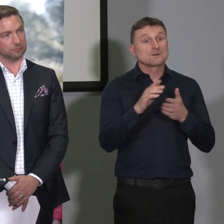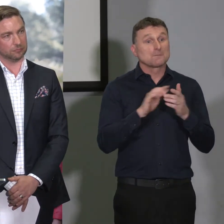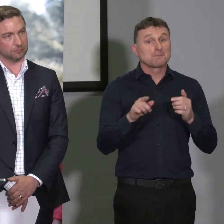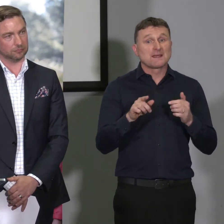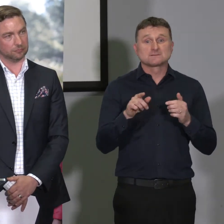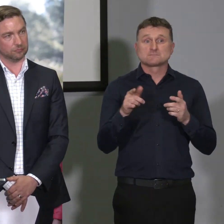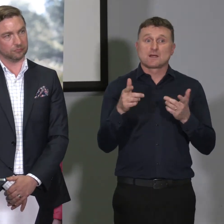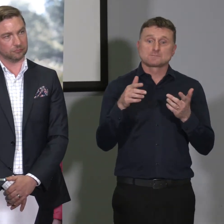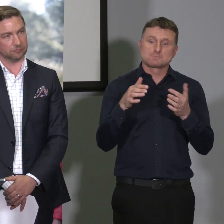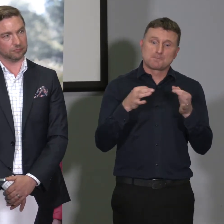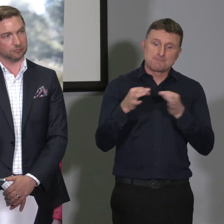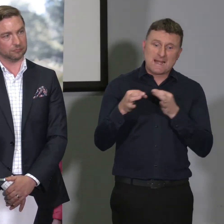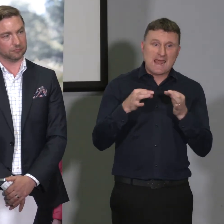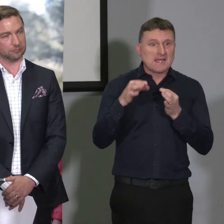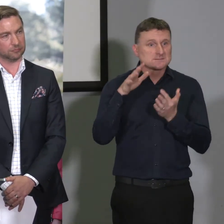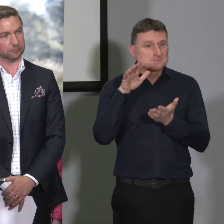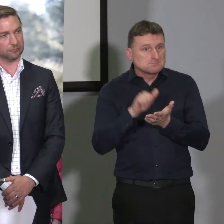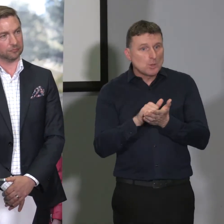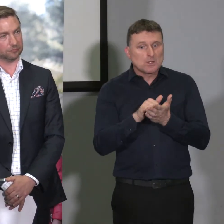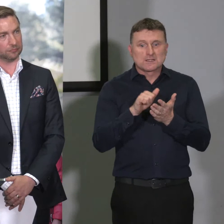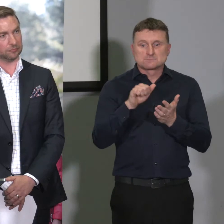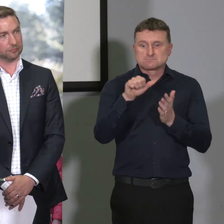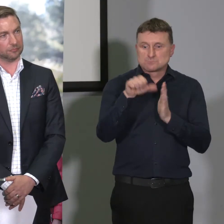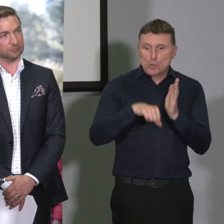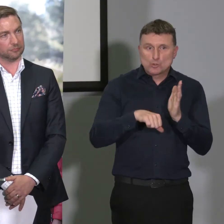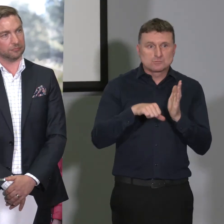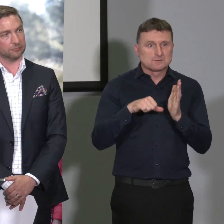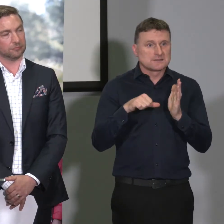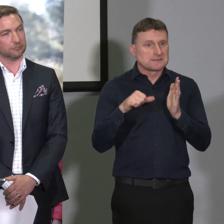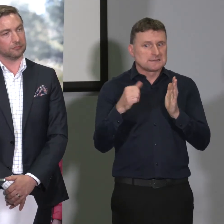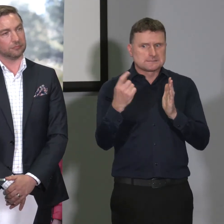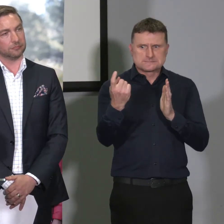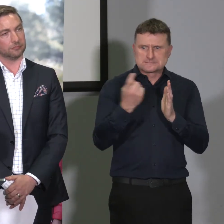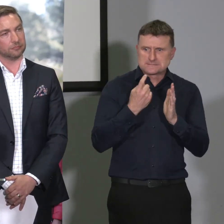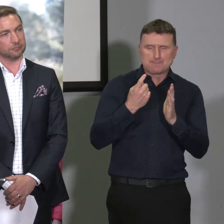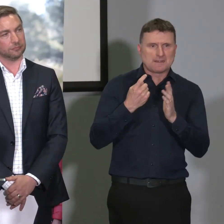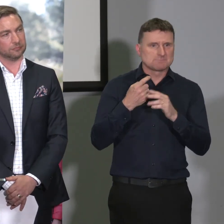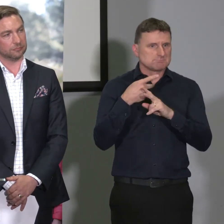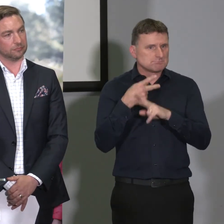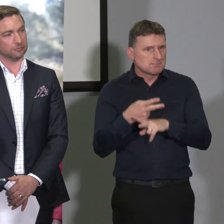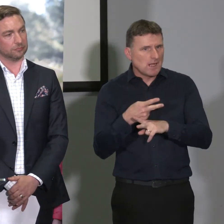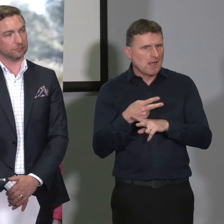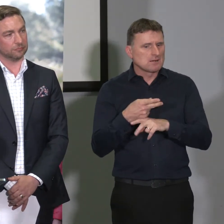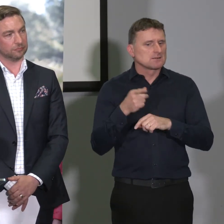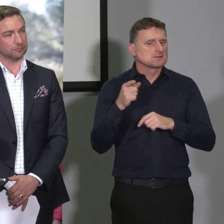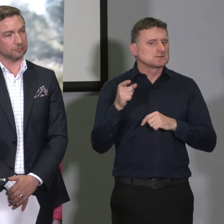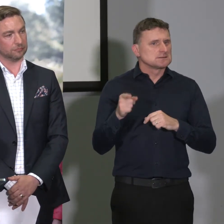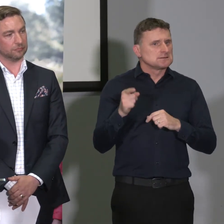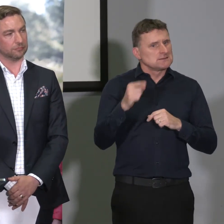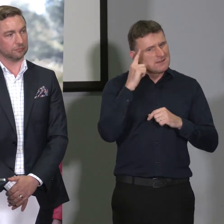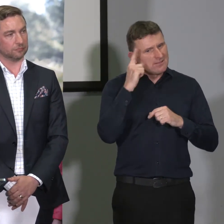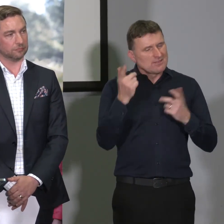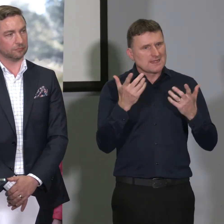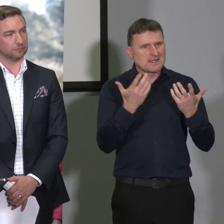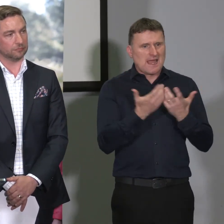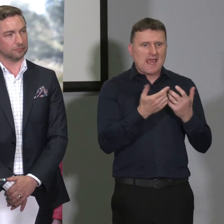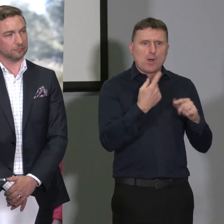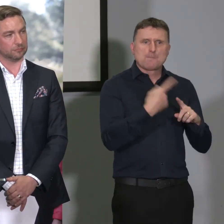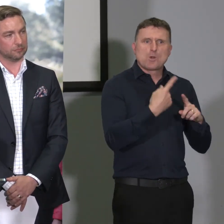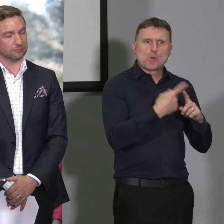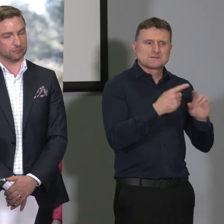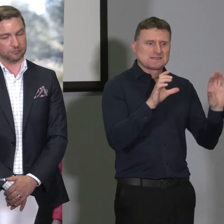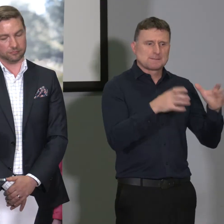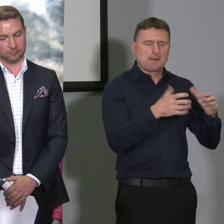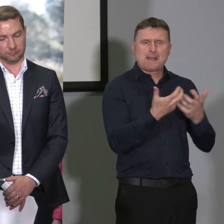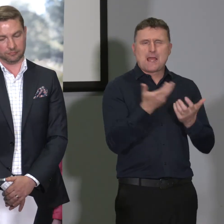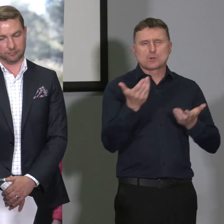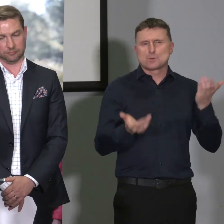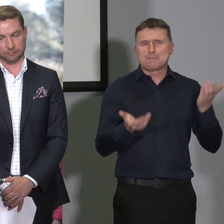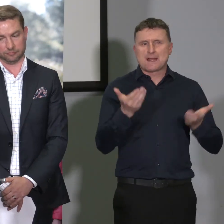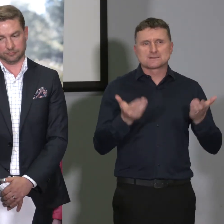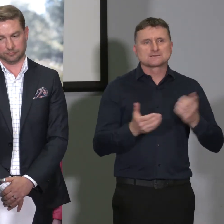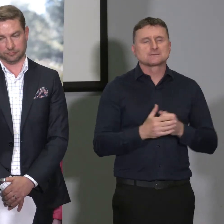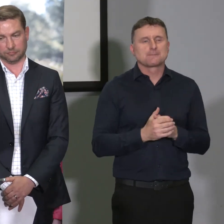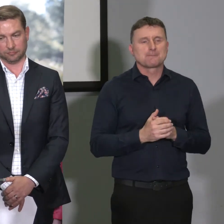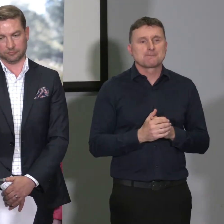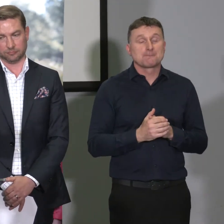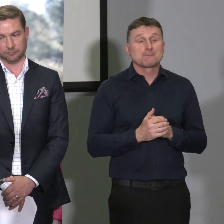enough in the conversation you